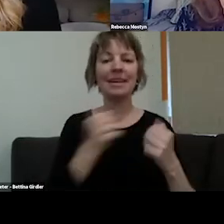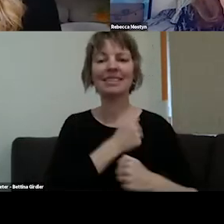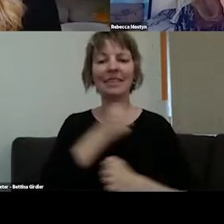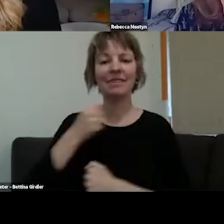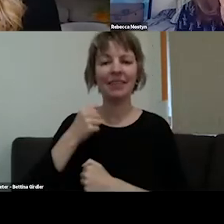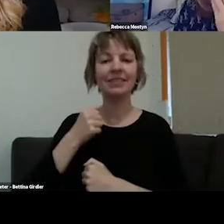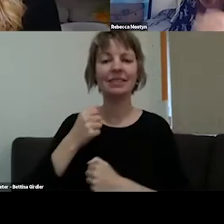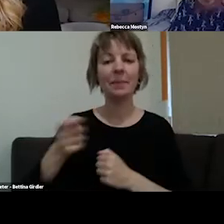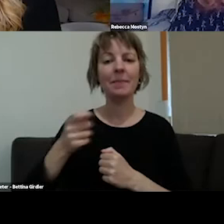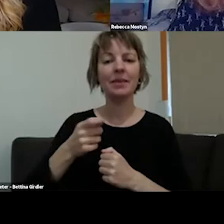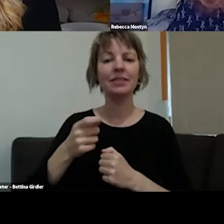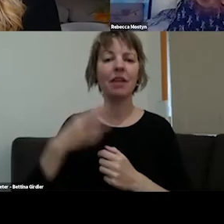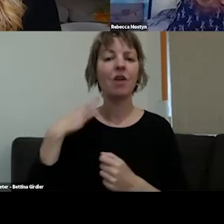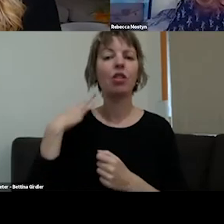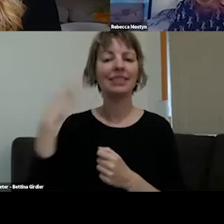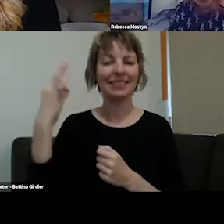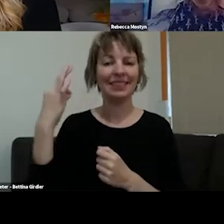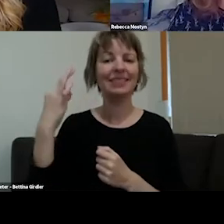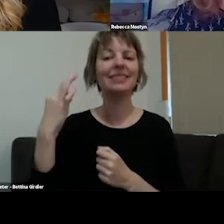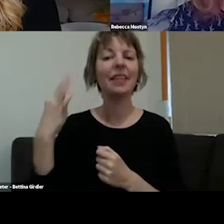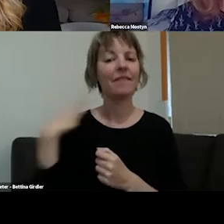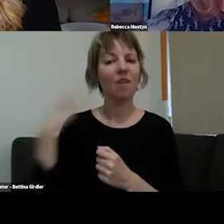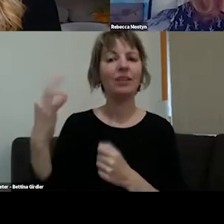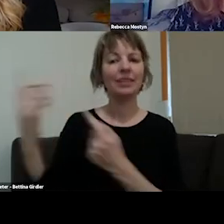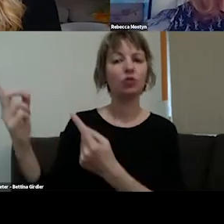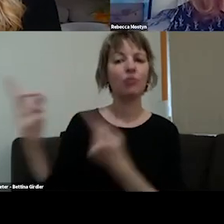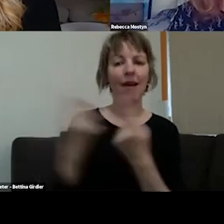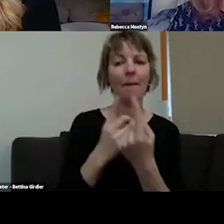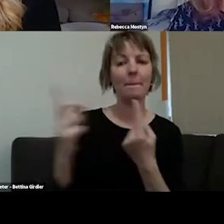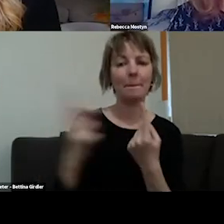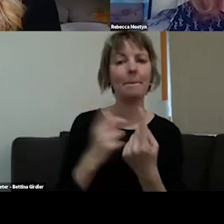they're all volunteers. They all volunteer to come onto the program and they all come